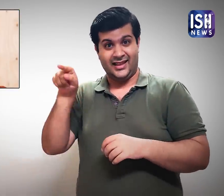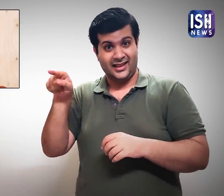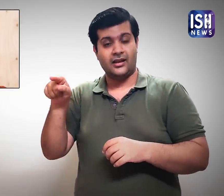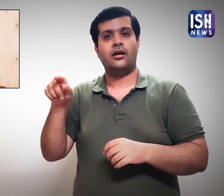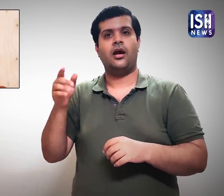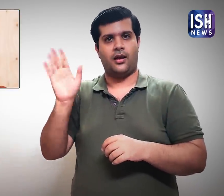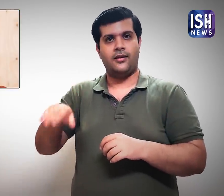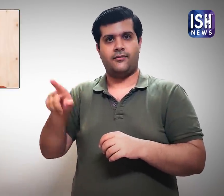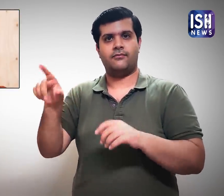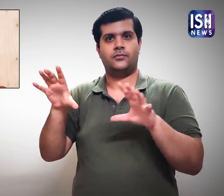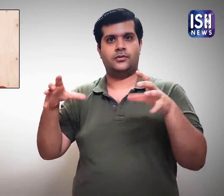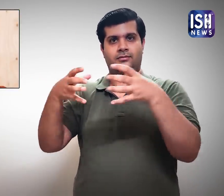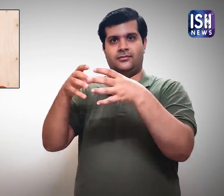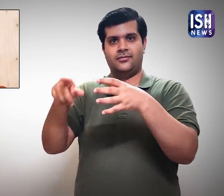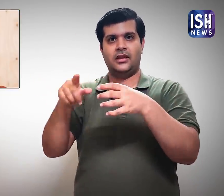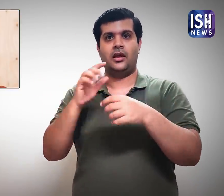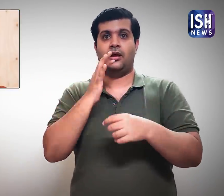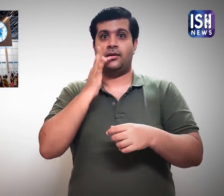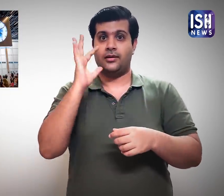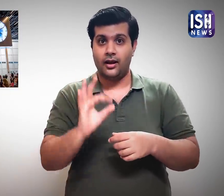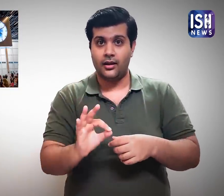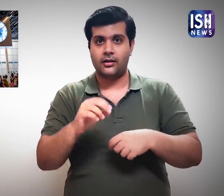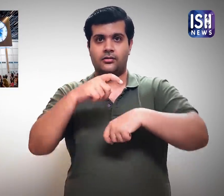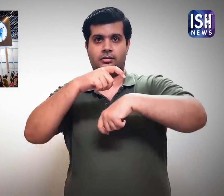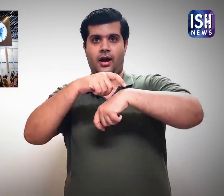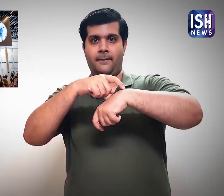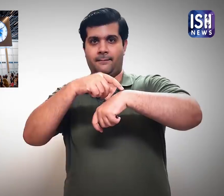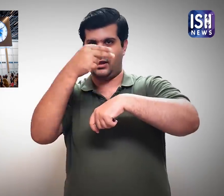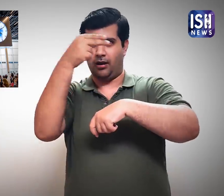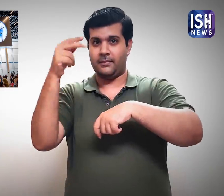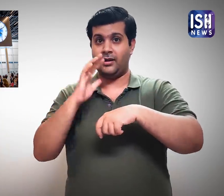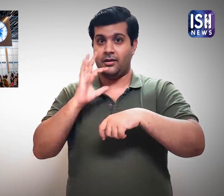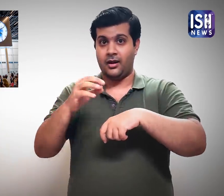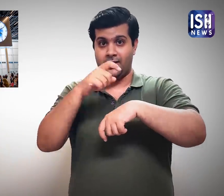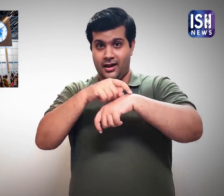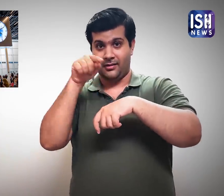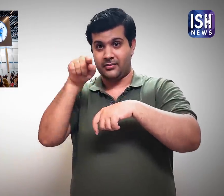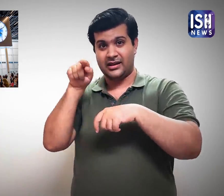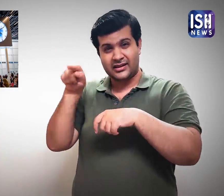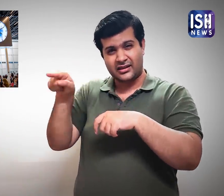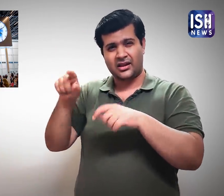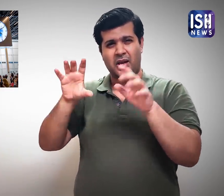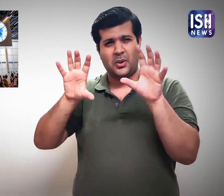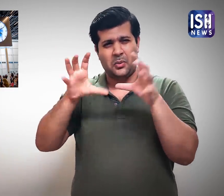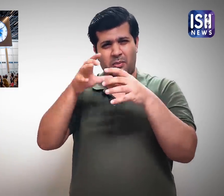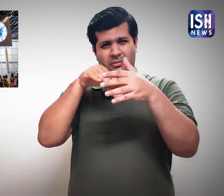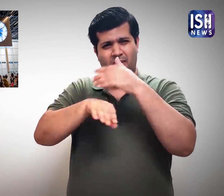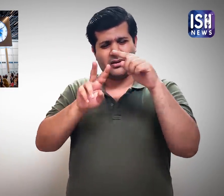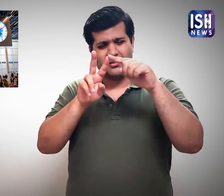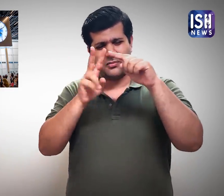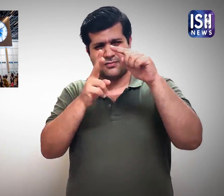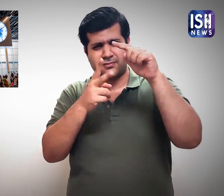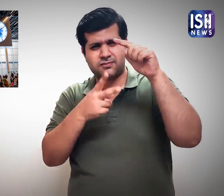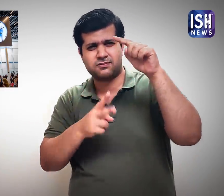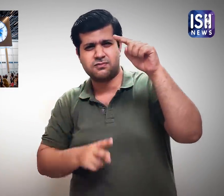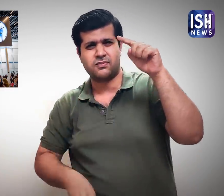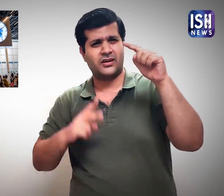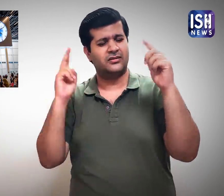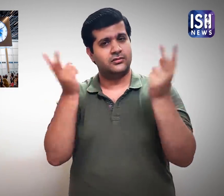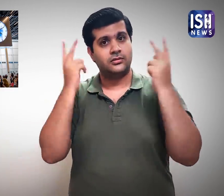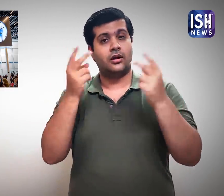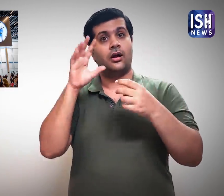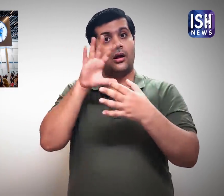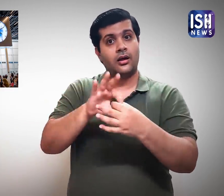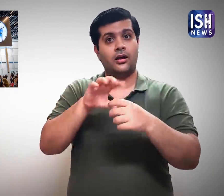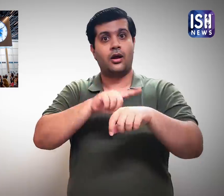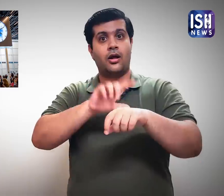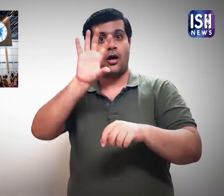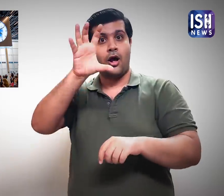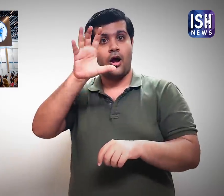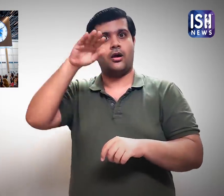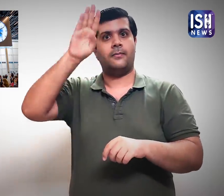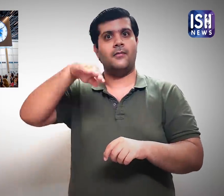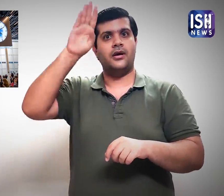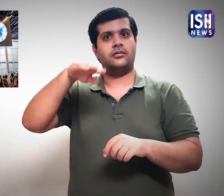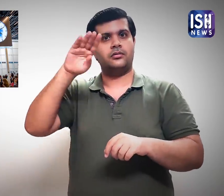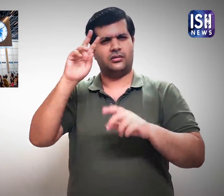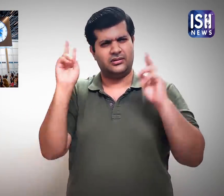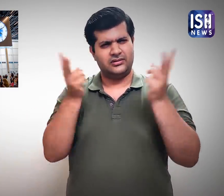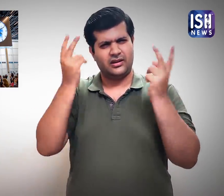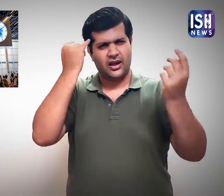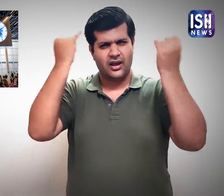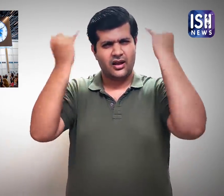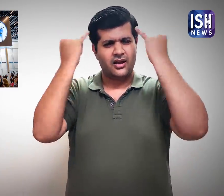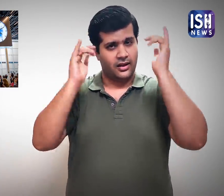It is from his 'Real Time' series. The series has more such clocks.